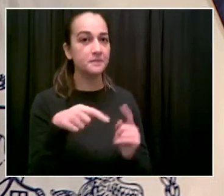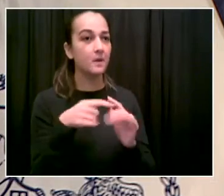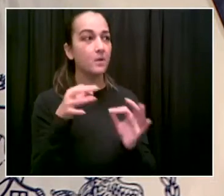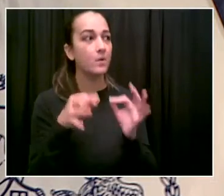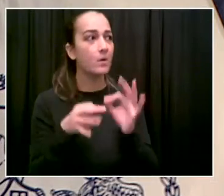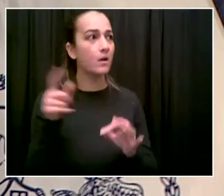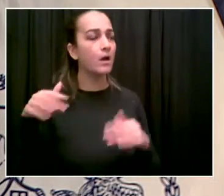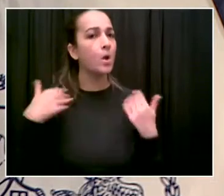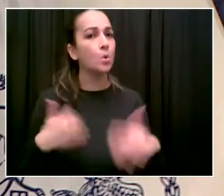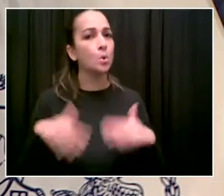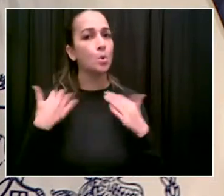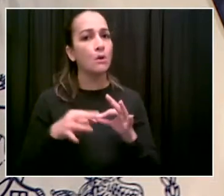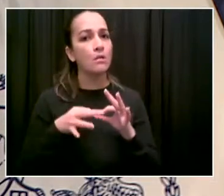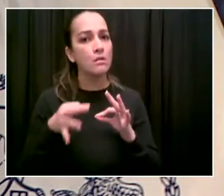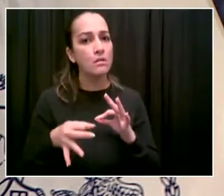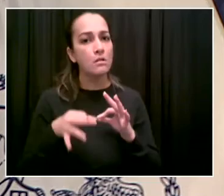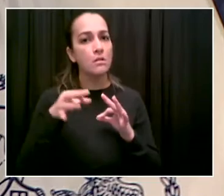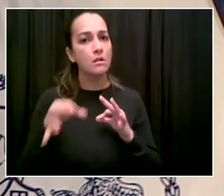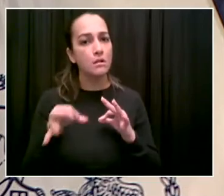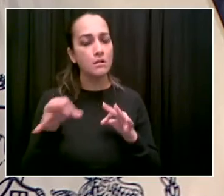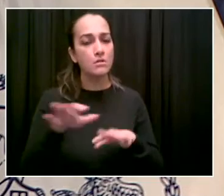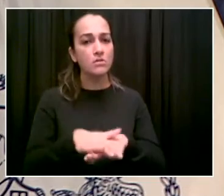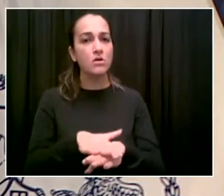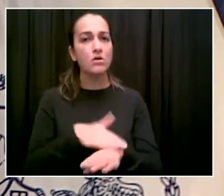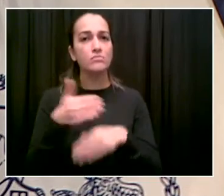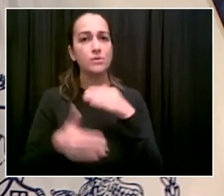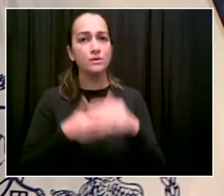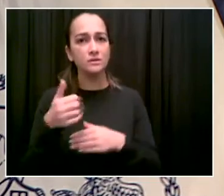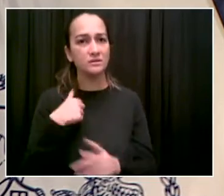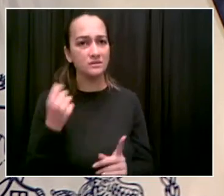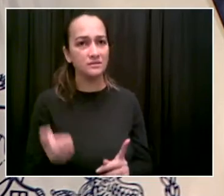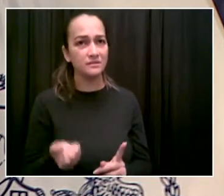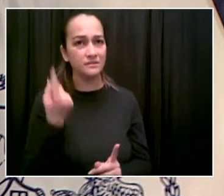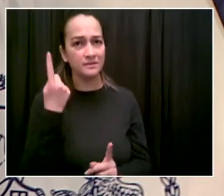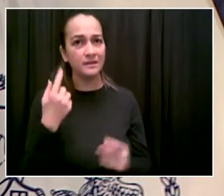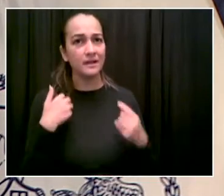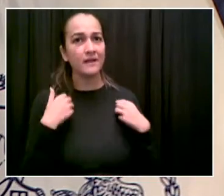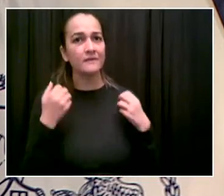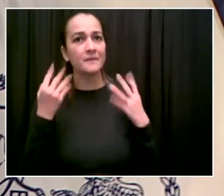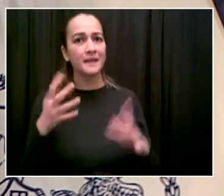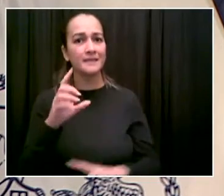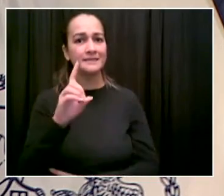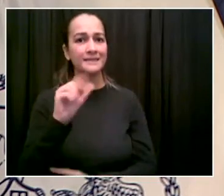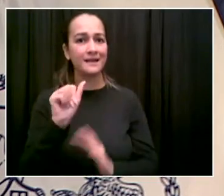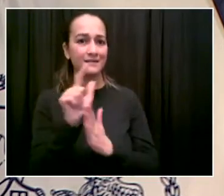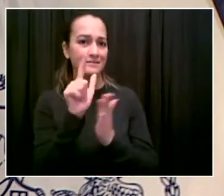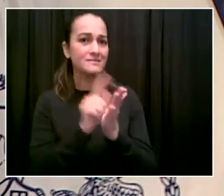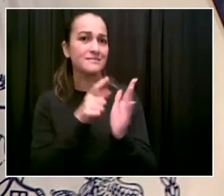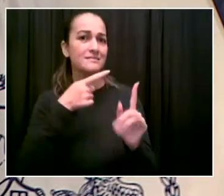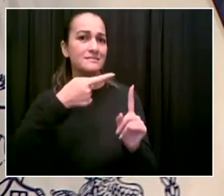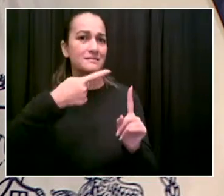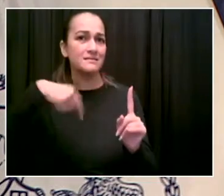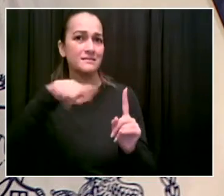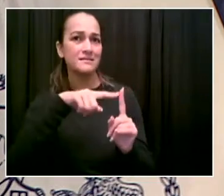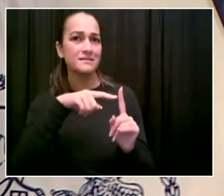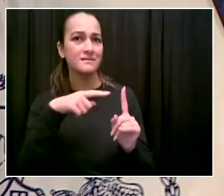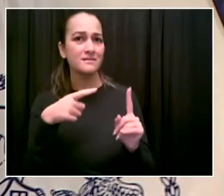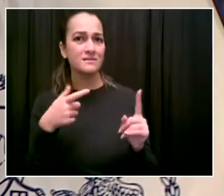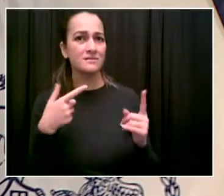WAS TALKING ABOUT . THERE IS A PROSECUTE URIEL